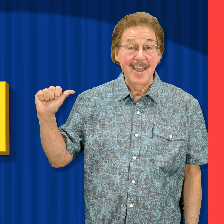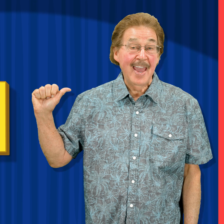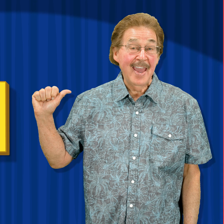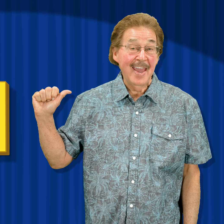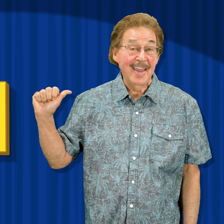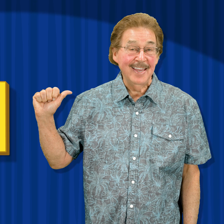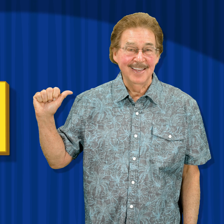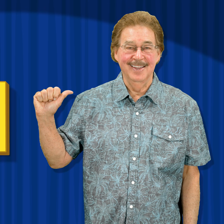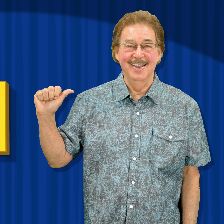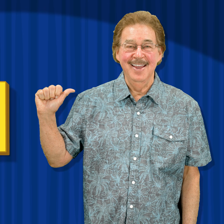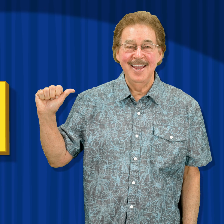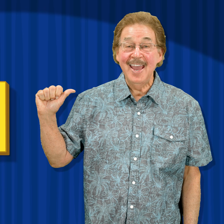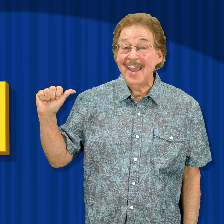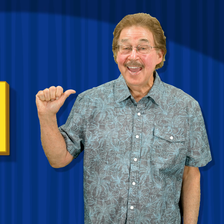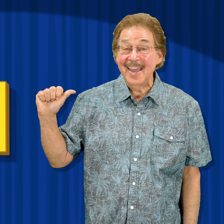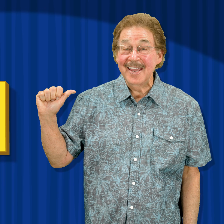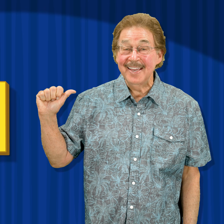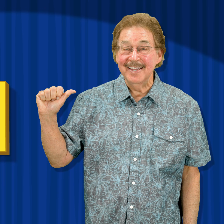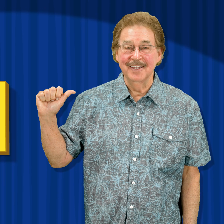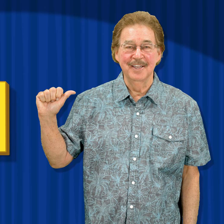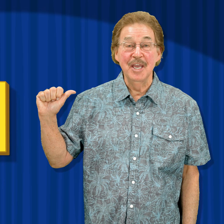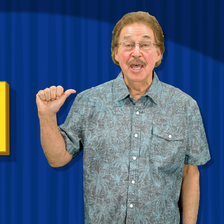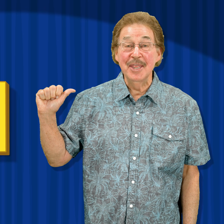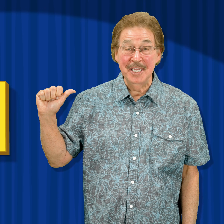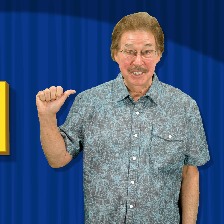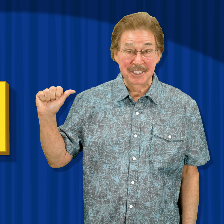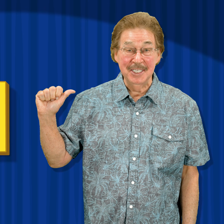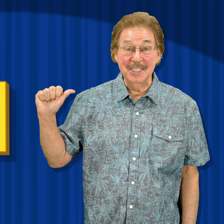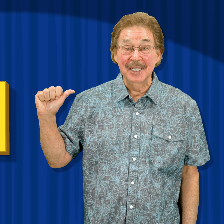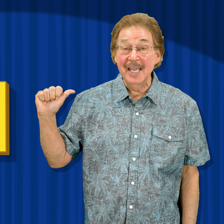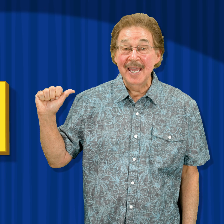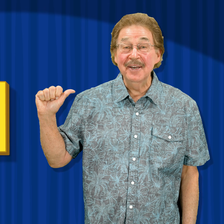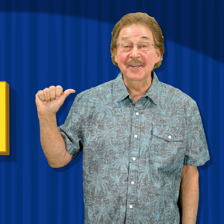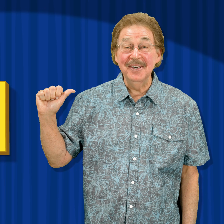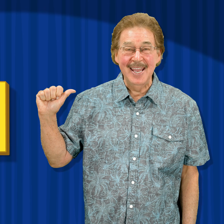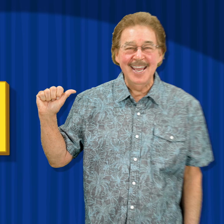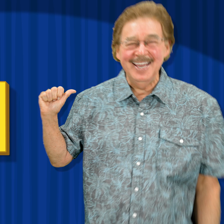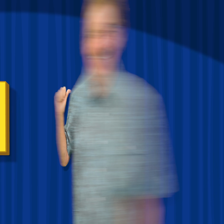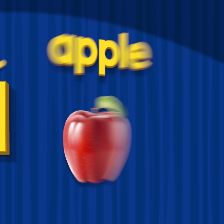A, a this is the letter a